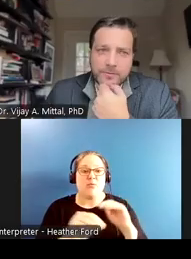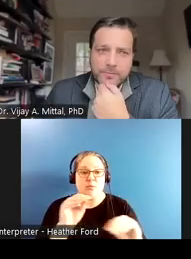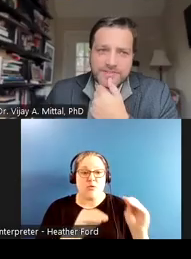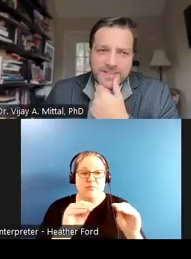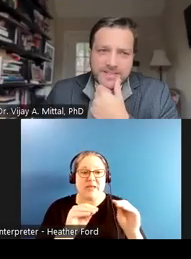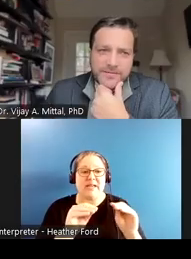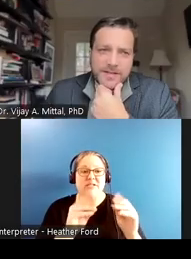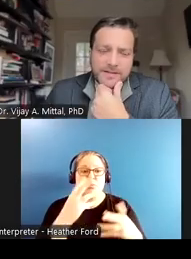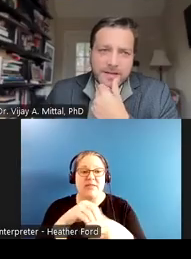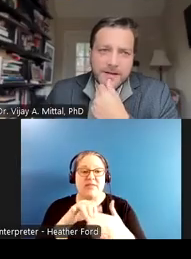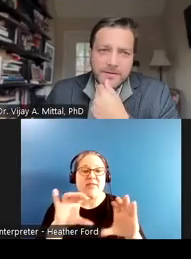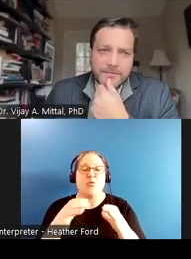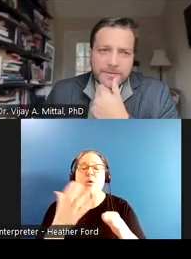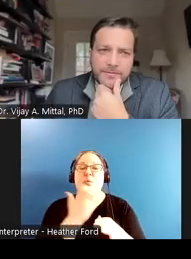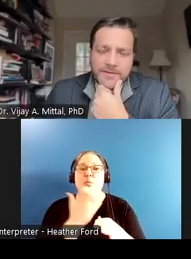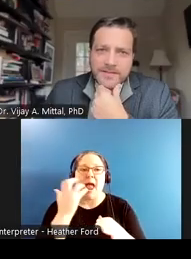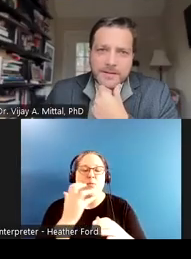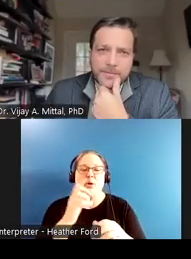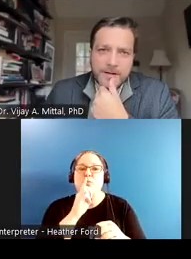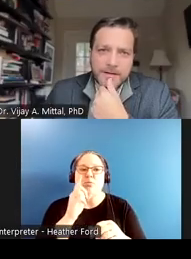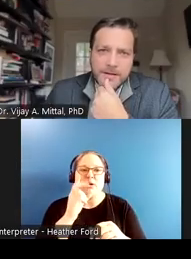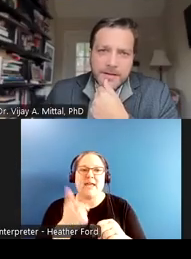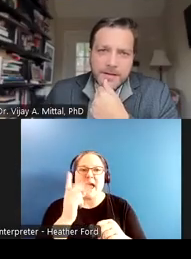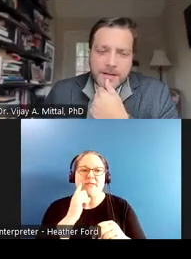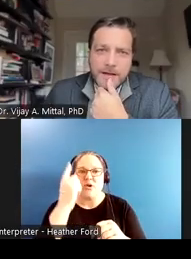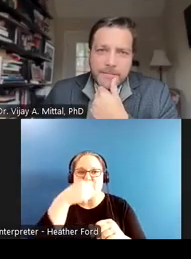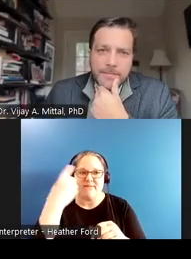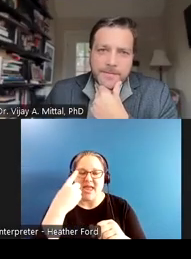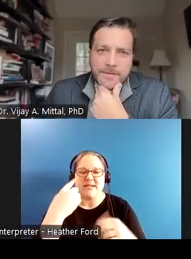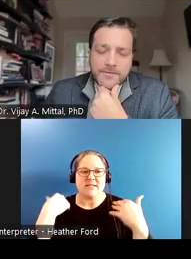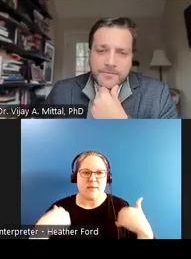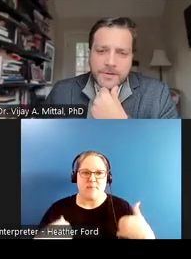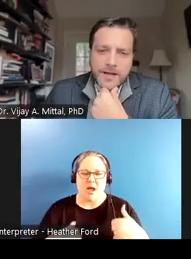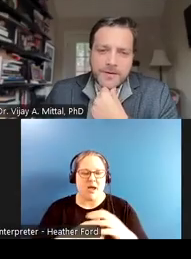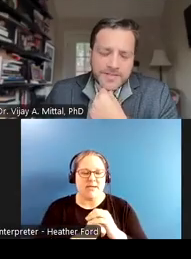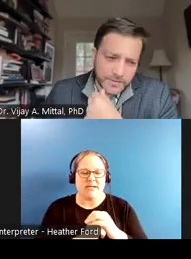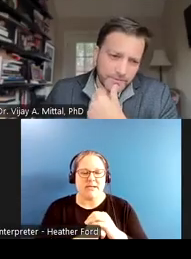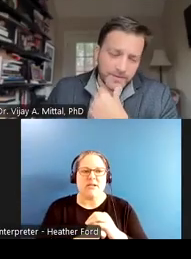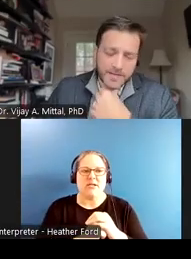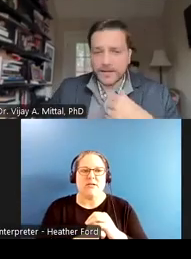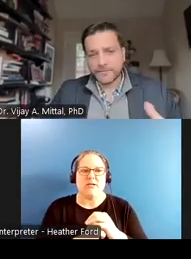group were significantly higher for the face and upper body. Um, and if high-risisk youth, again